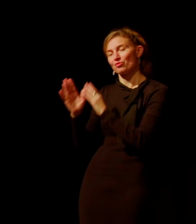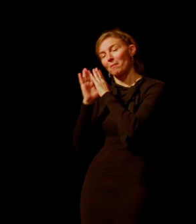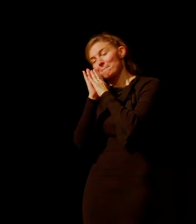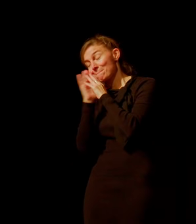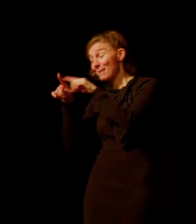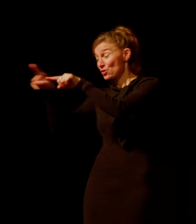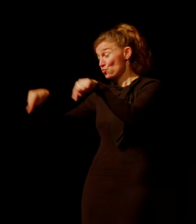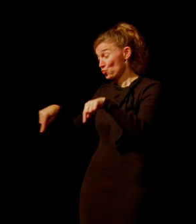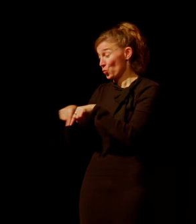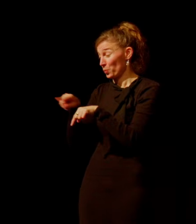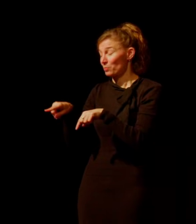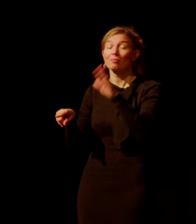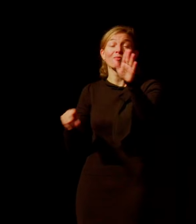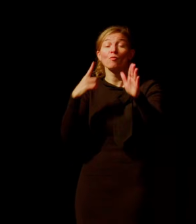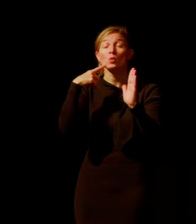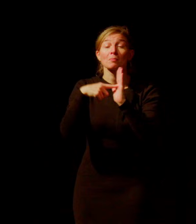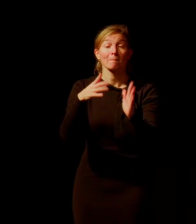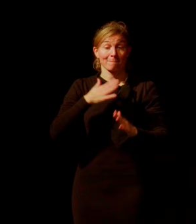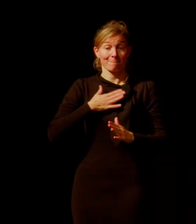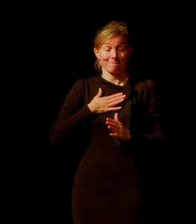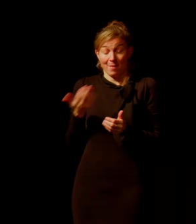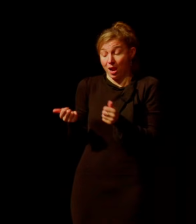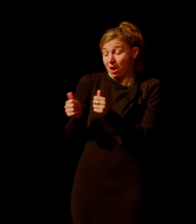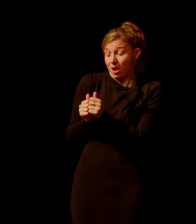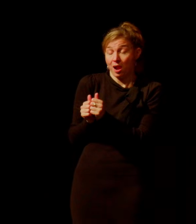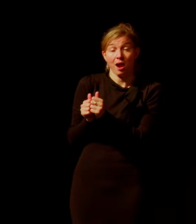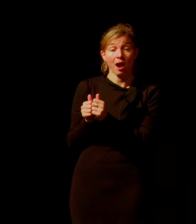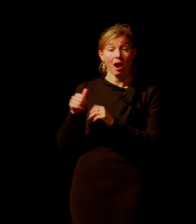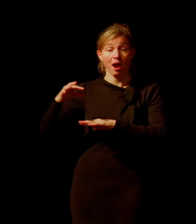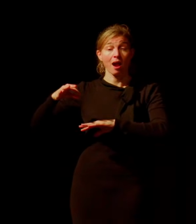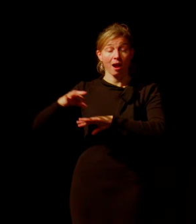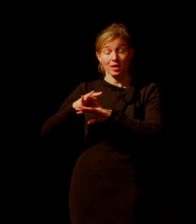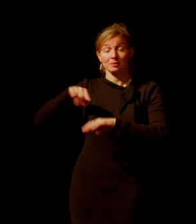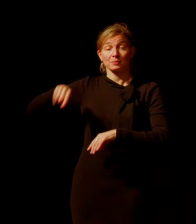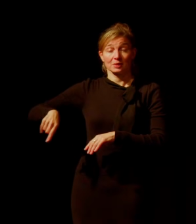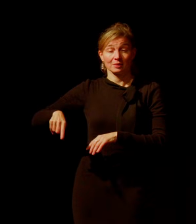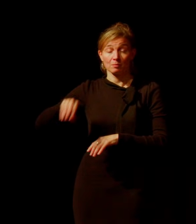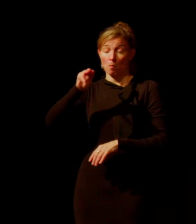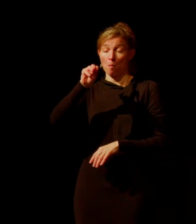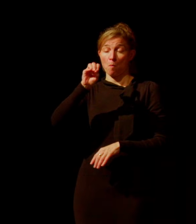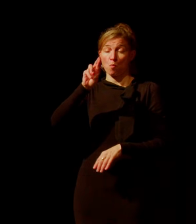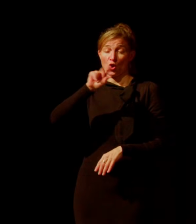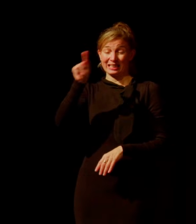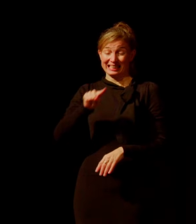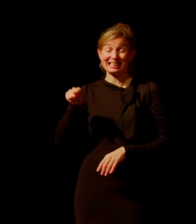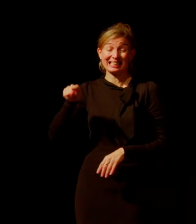My husband, Moritz, who’s German, has been snoring as long as I could remember.